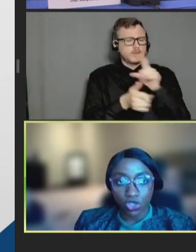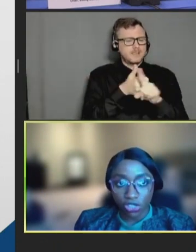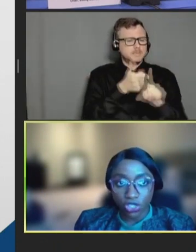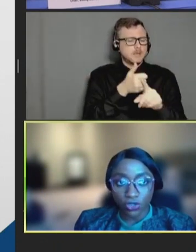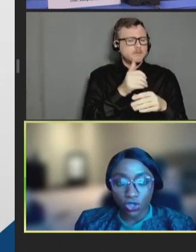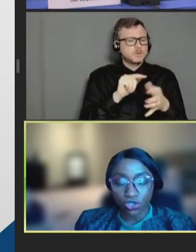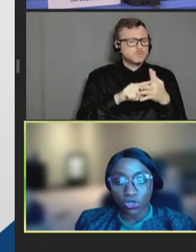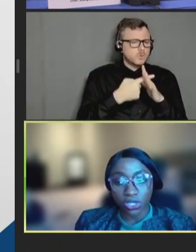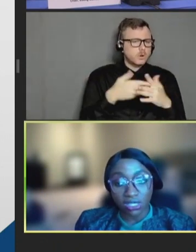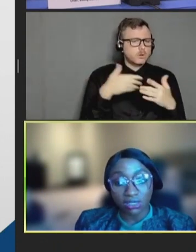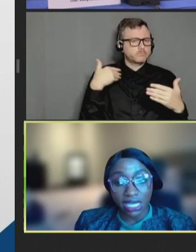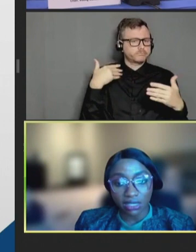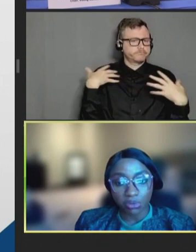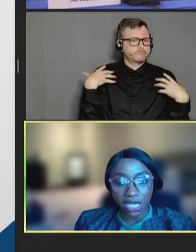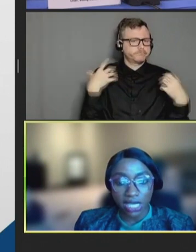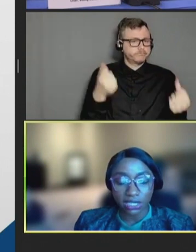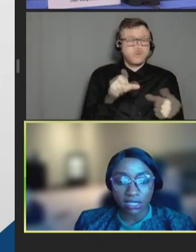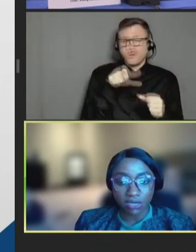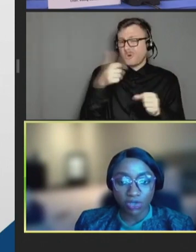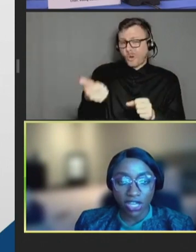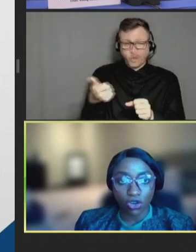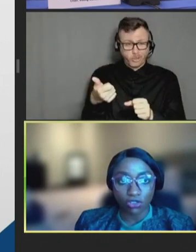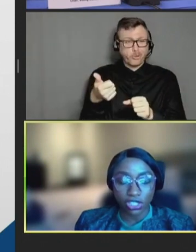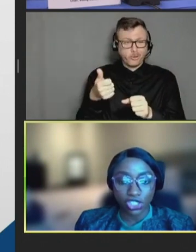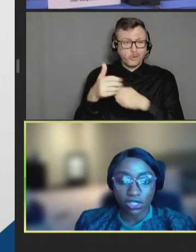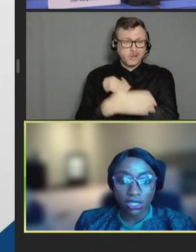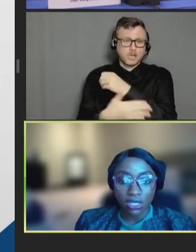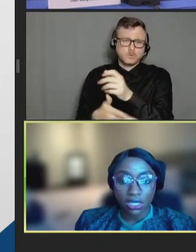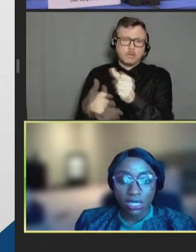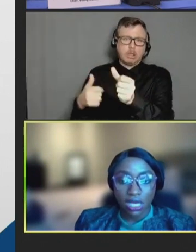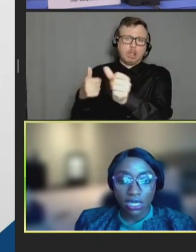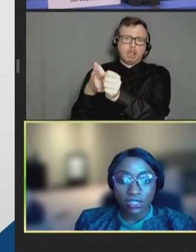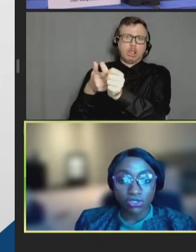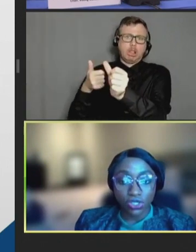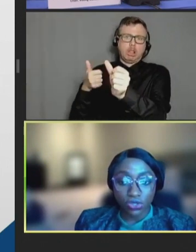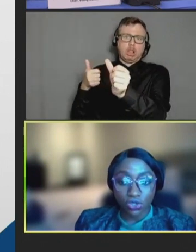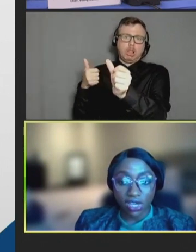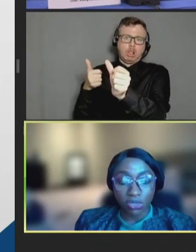majority of countries were still lagging behind in terms of their coverage. And as a result of that,